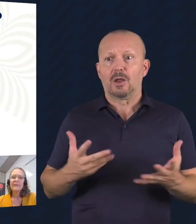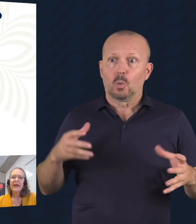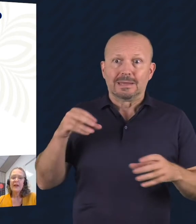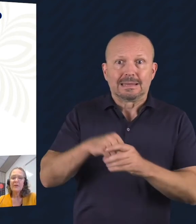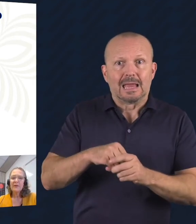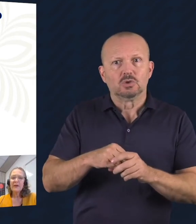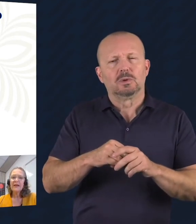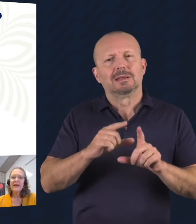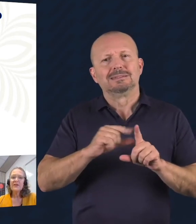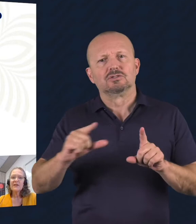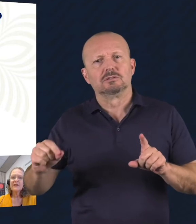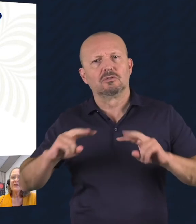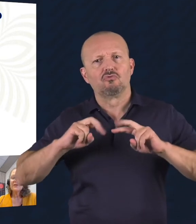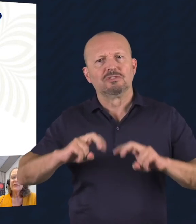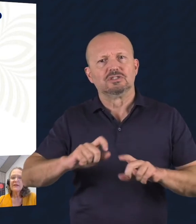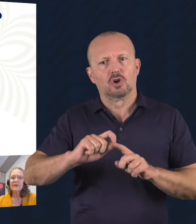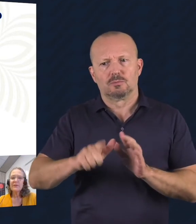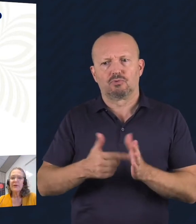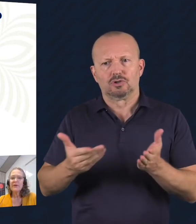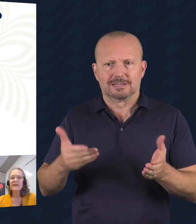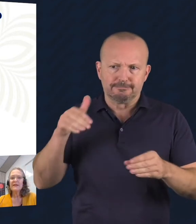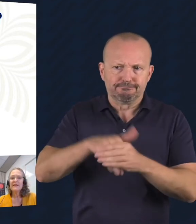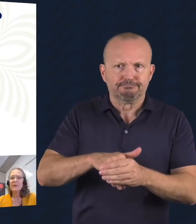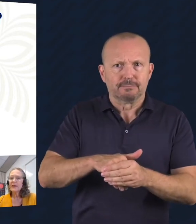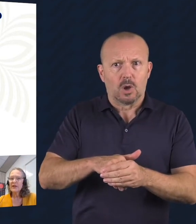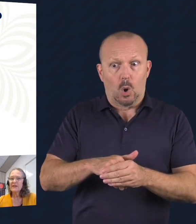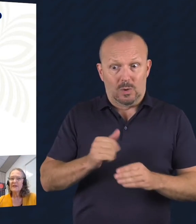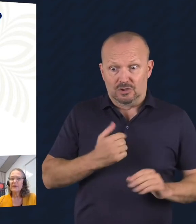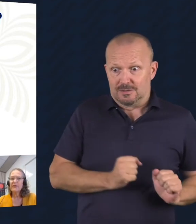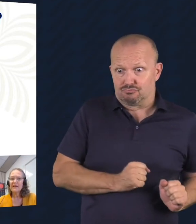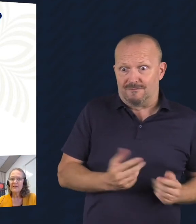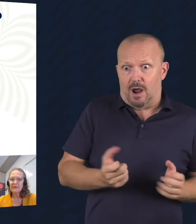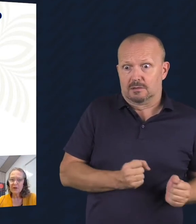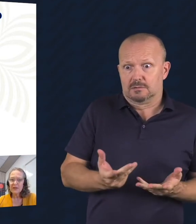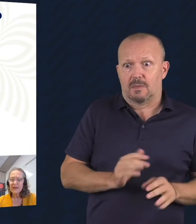How do we fully engage in the digital research process? Are we just providers of content,